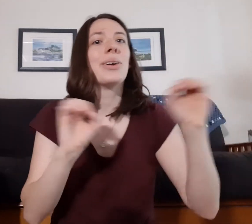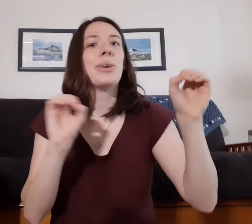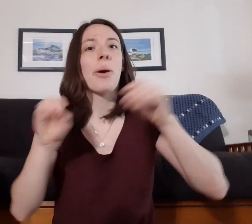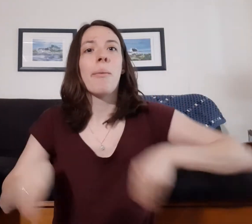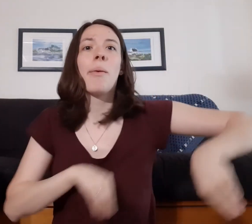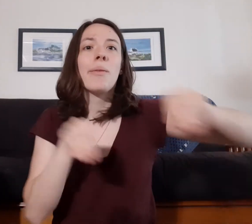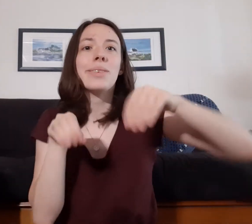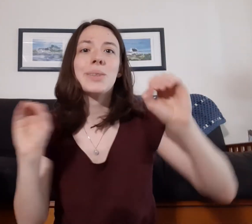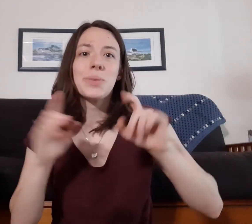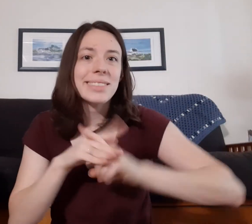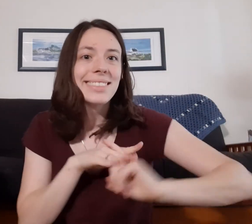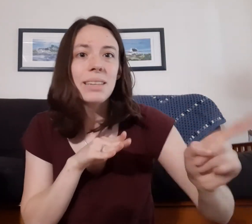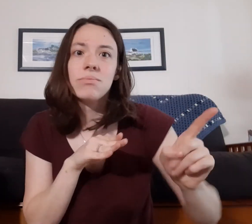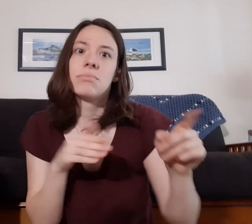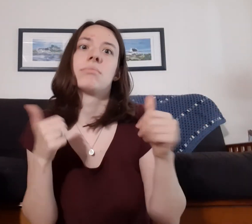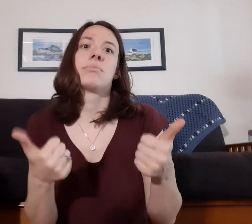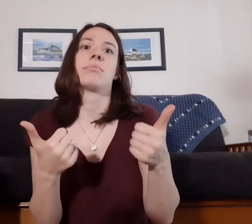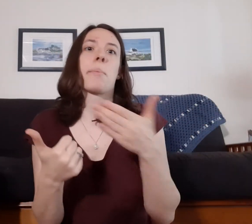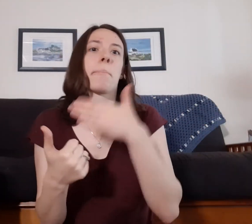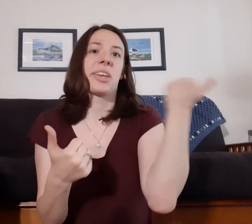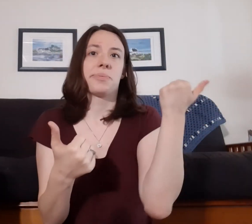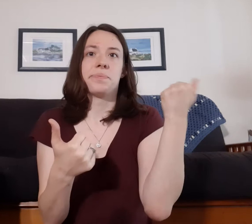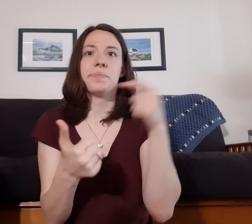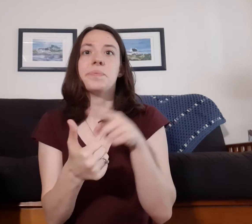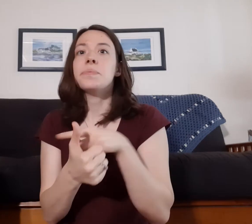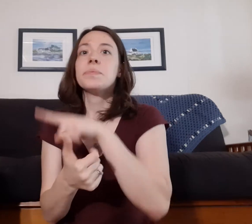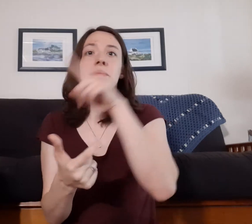No moving around or escaping. It's the best.